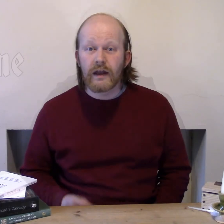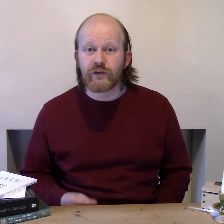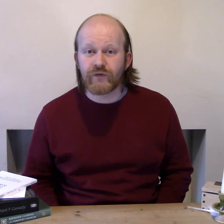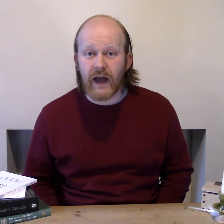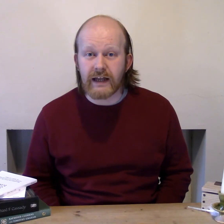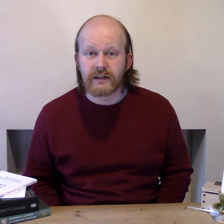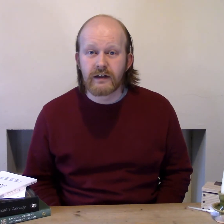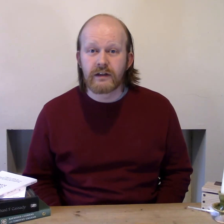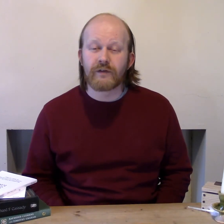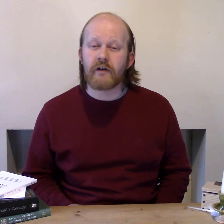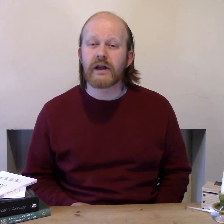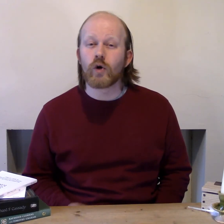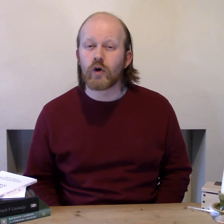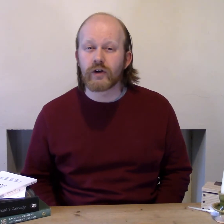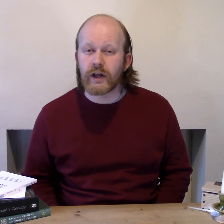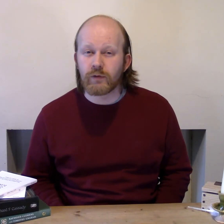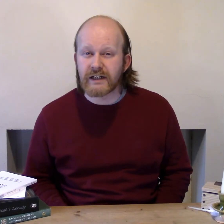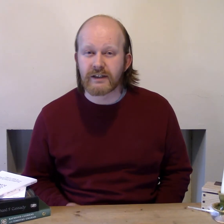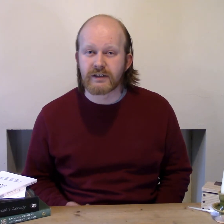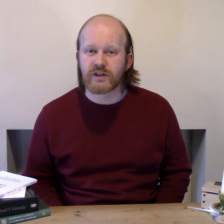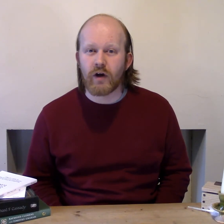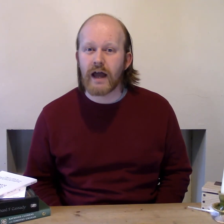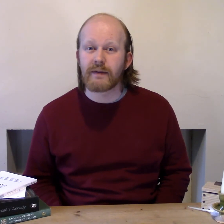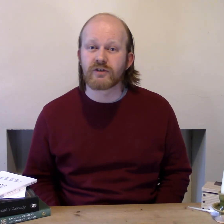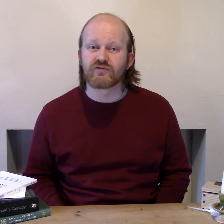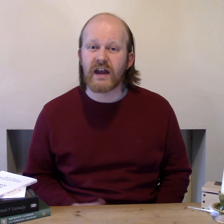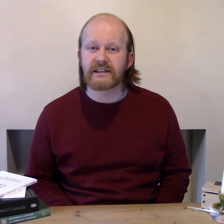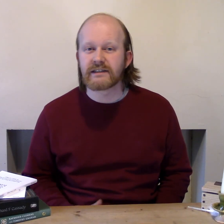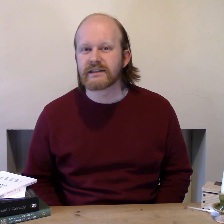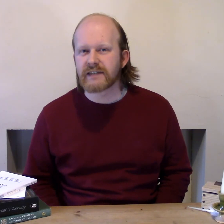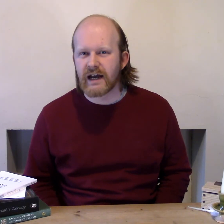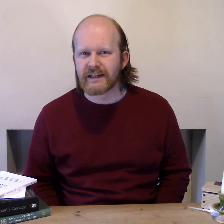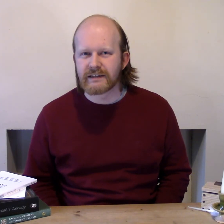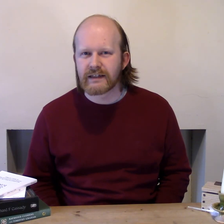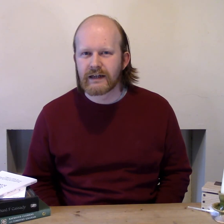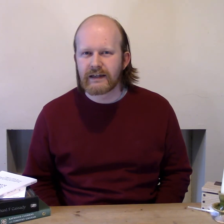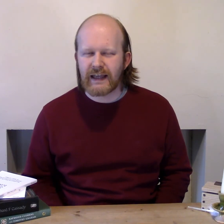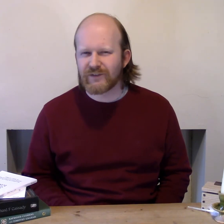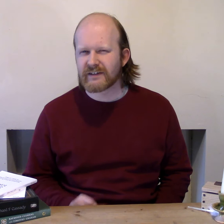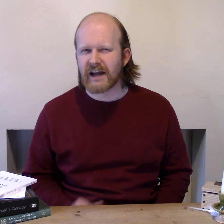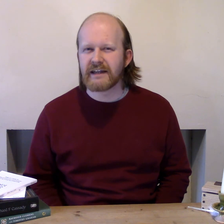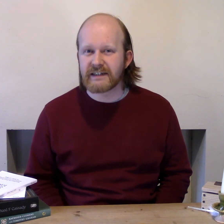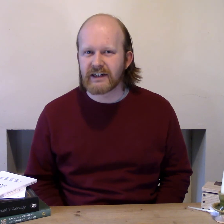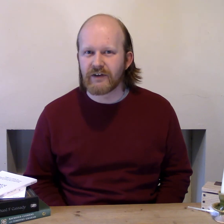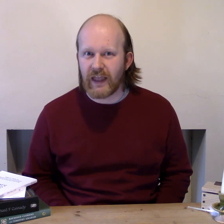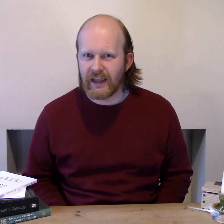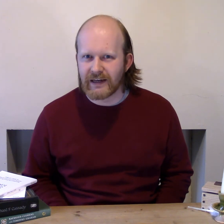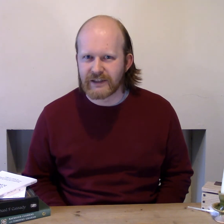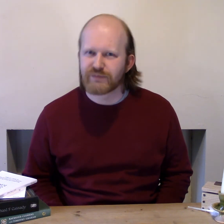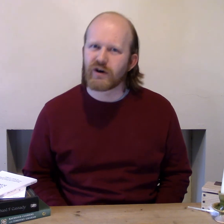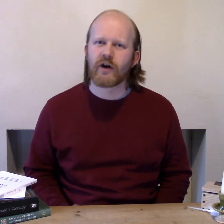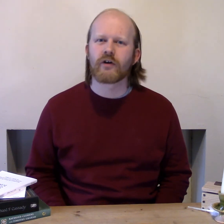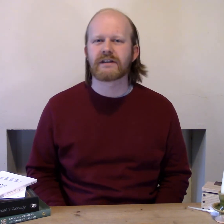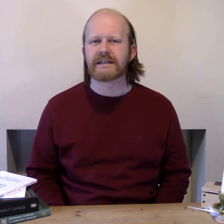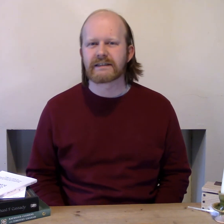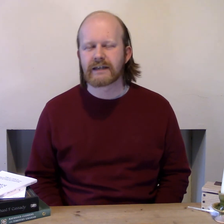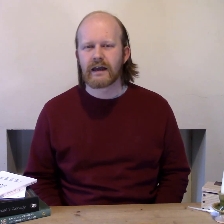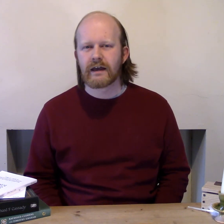In fact, the very order in which the author has arranged the signs gives us an idea of English priorities.